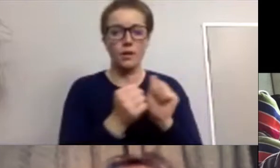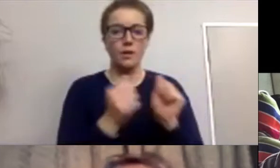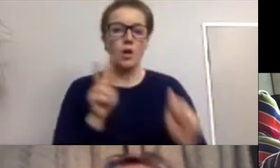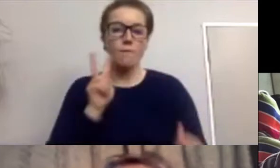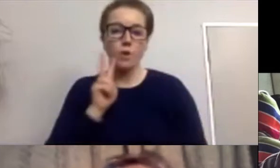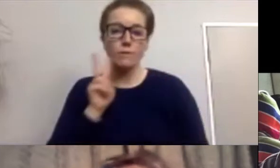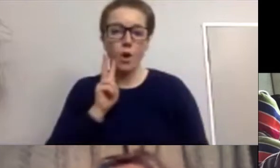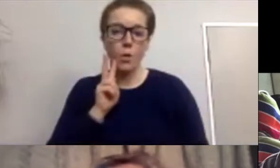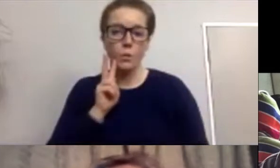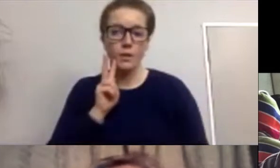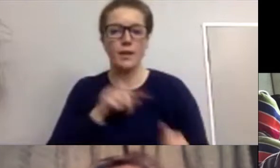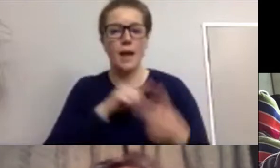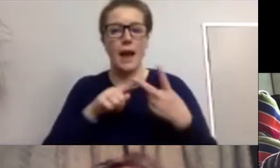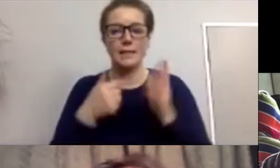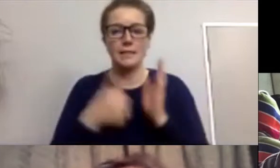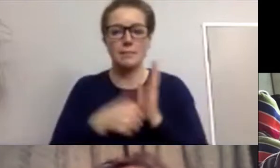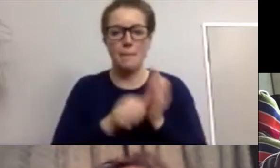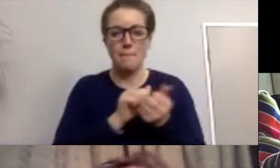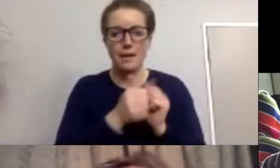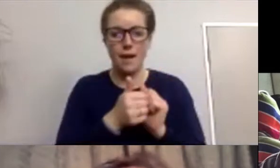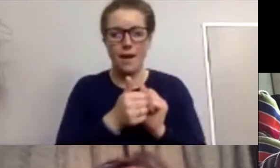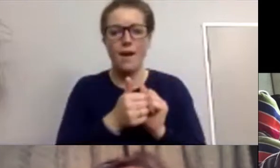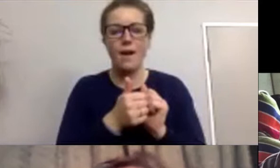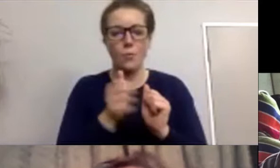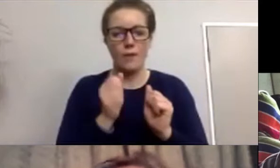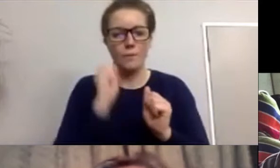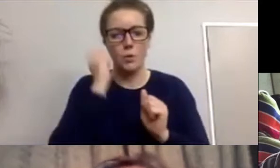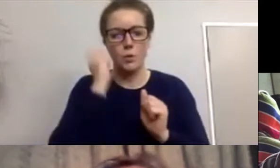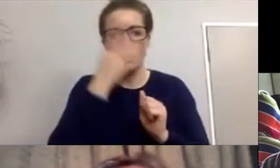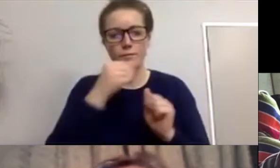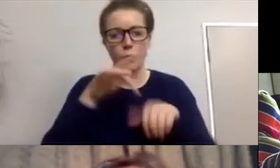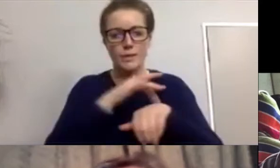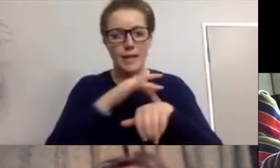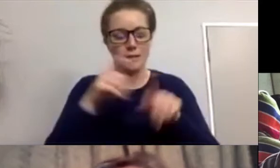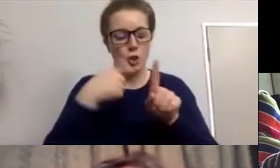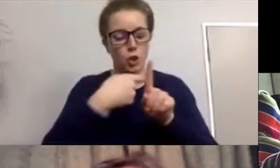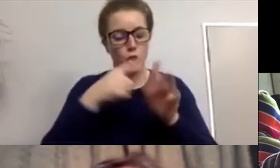So this photo is a photo of our beautiful dancer Kirby she has a gold and